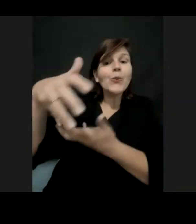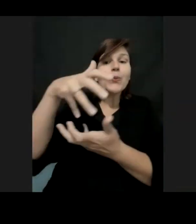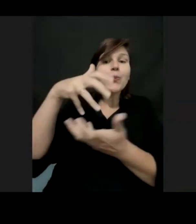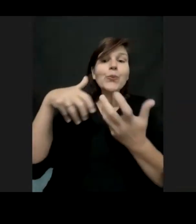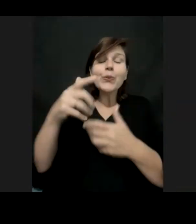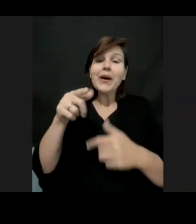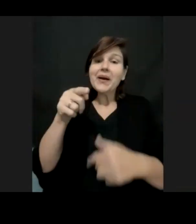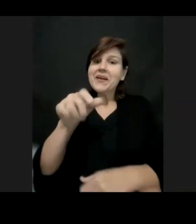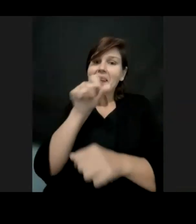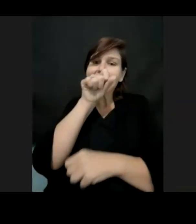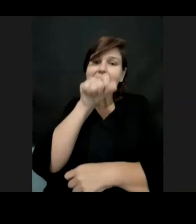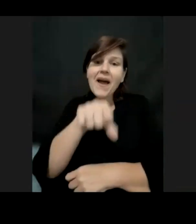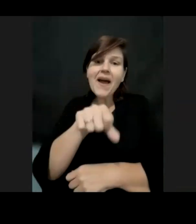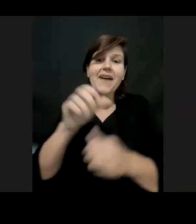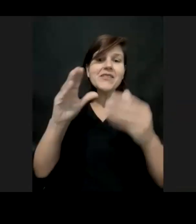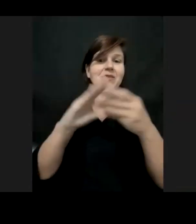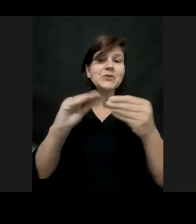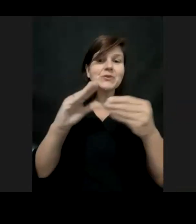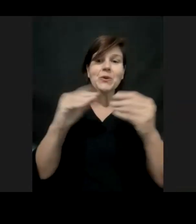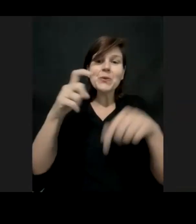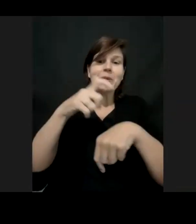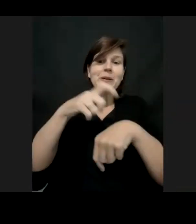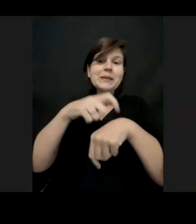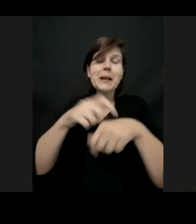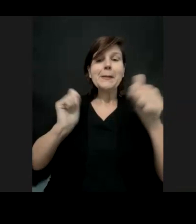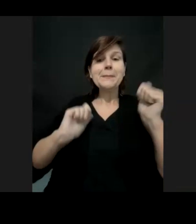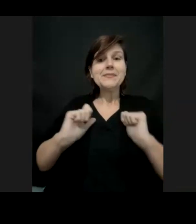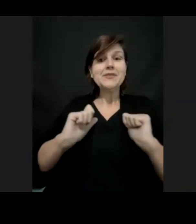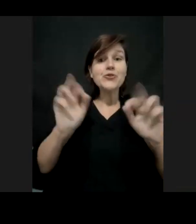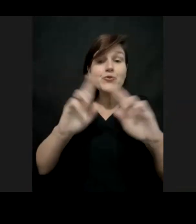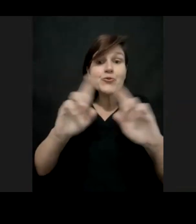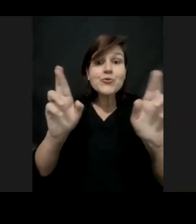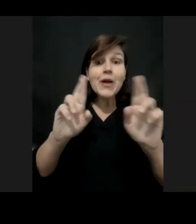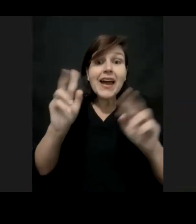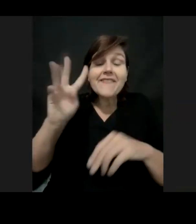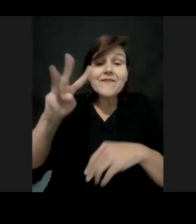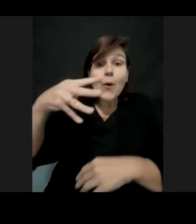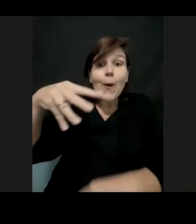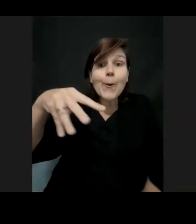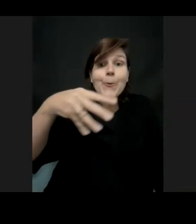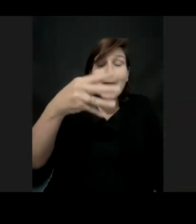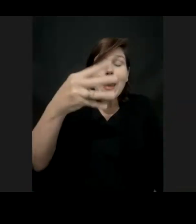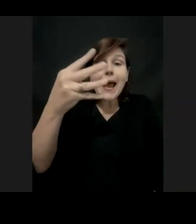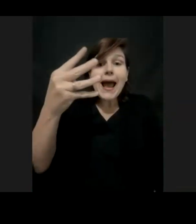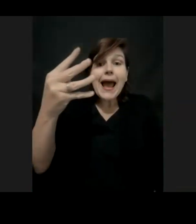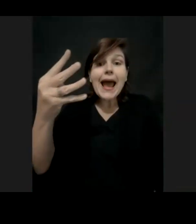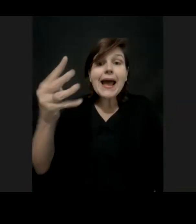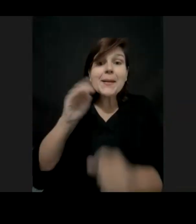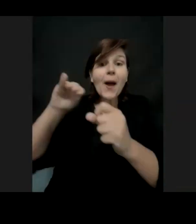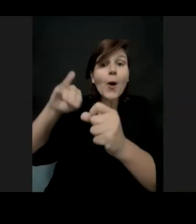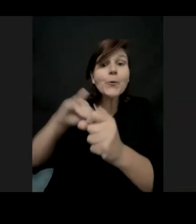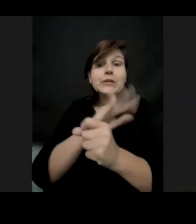Boys and girls, are you ready for a rainbow spin? It’s gonna come whoosh across the ocean. Are you ready?